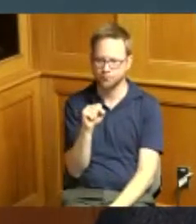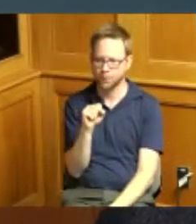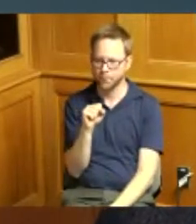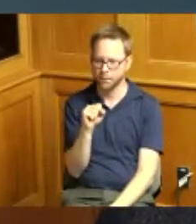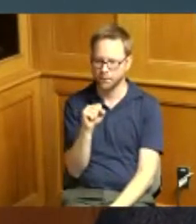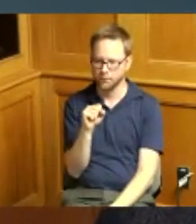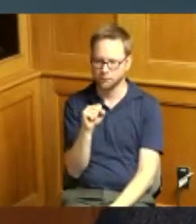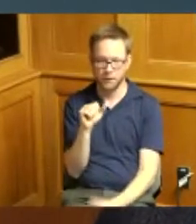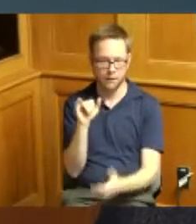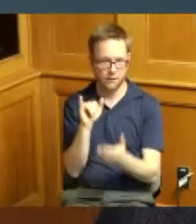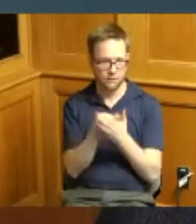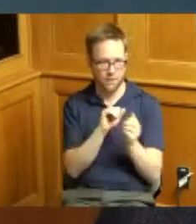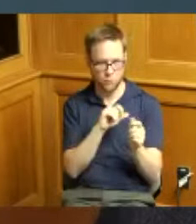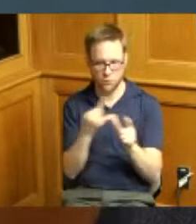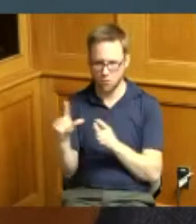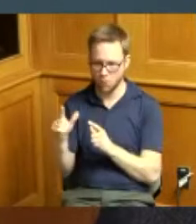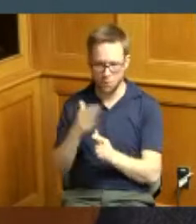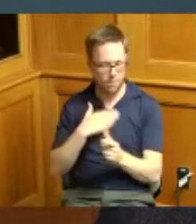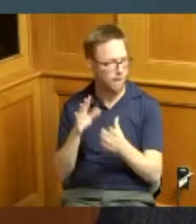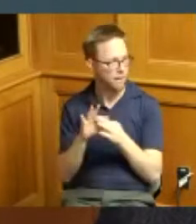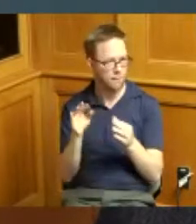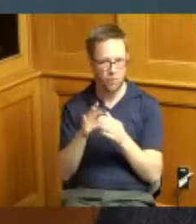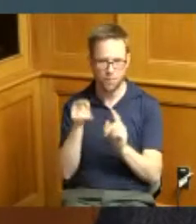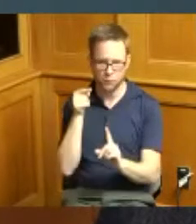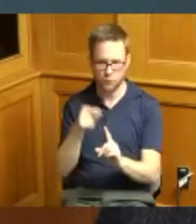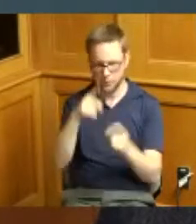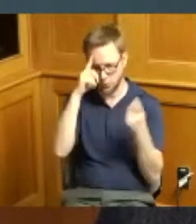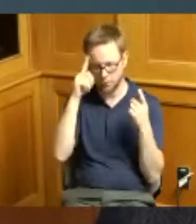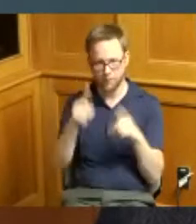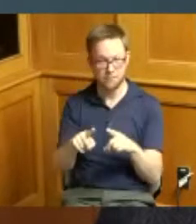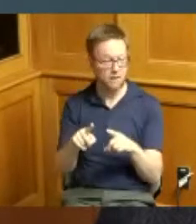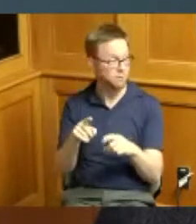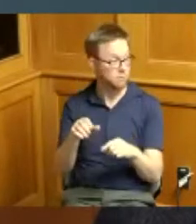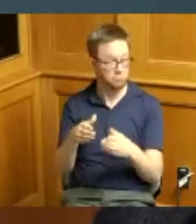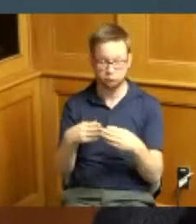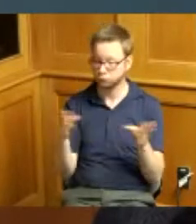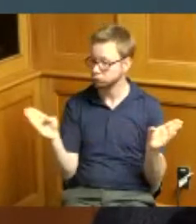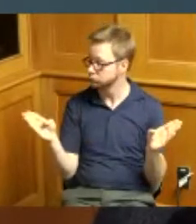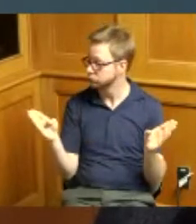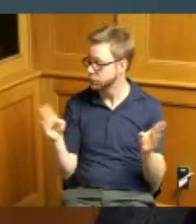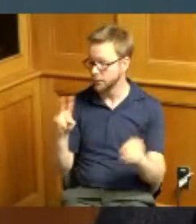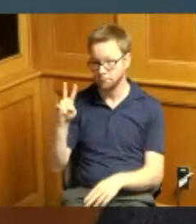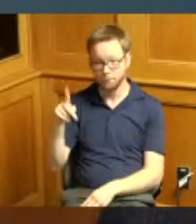and that was all I had as it relates to the consent items I'll open it up Vice President Reece